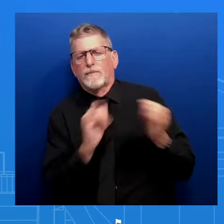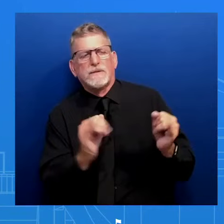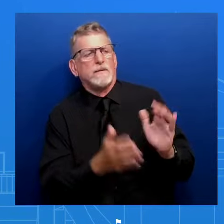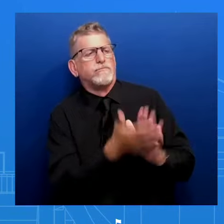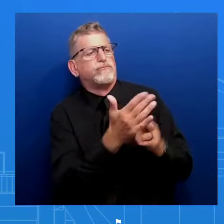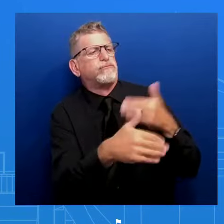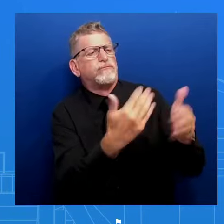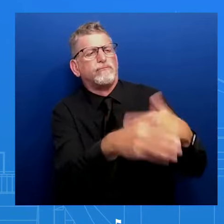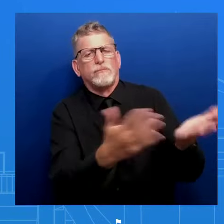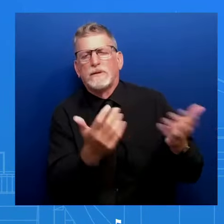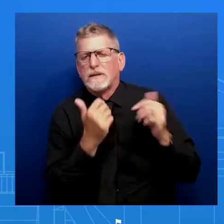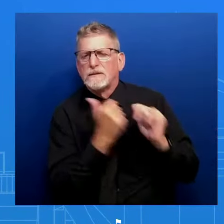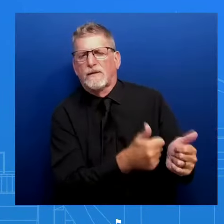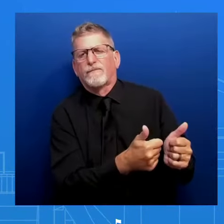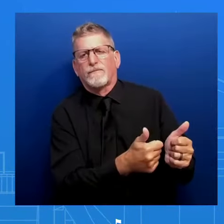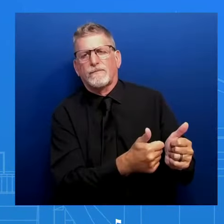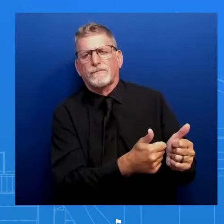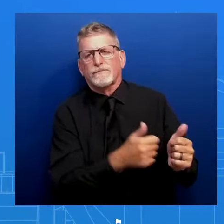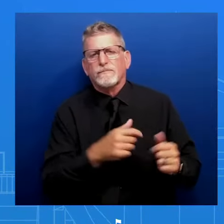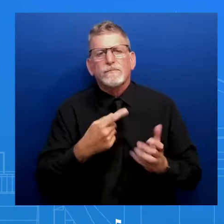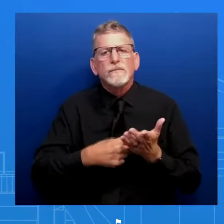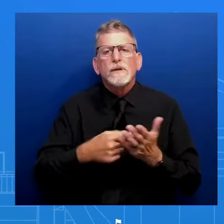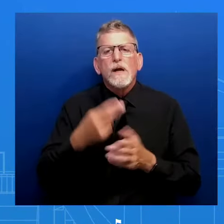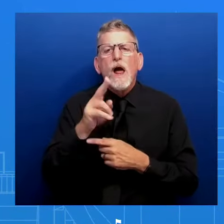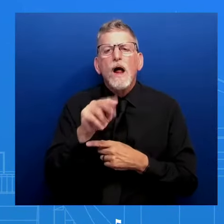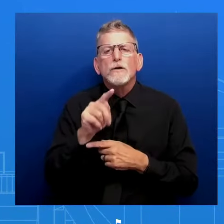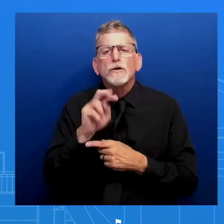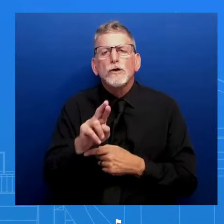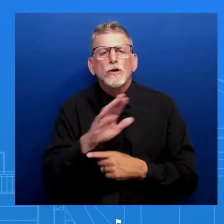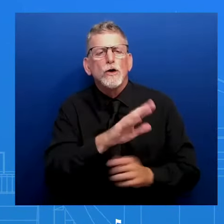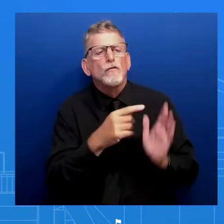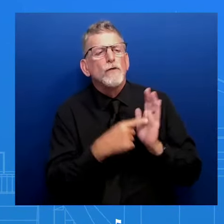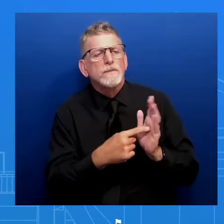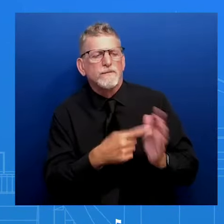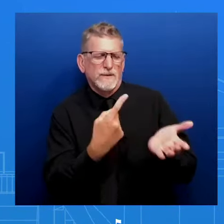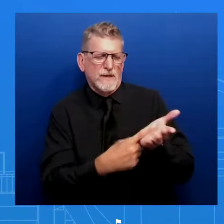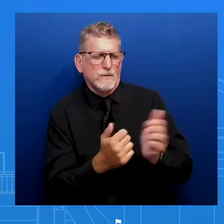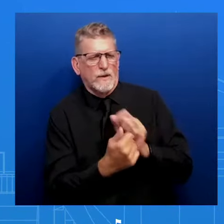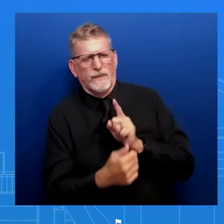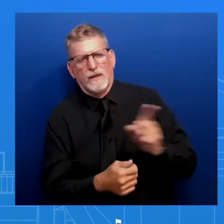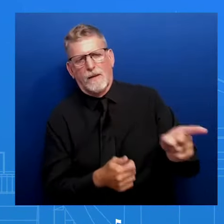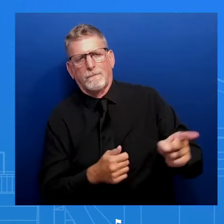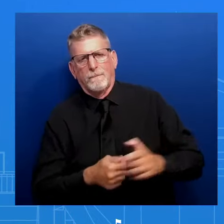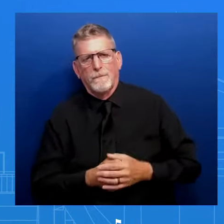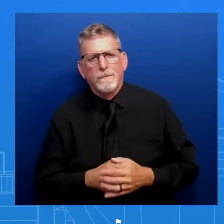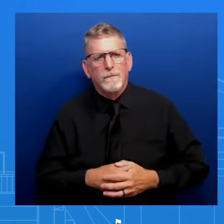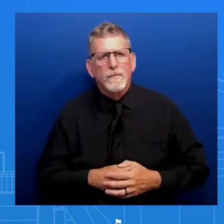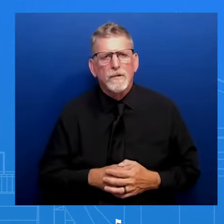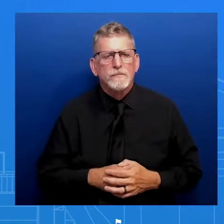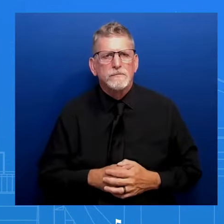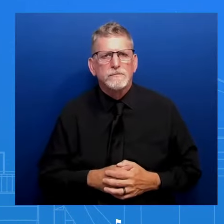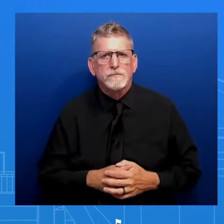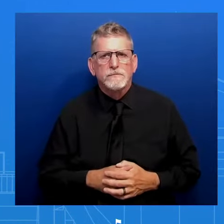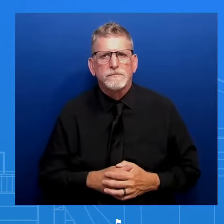The Press: And then, on -- on Senator Tuberville and his continued hold on these military promotions, he floated a potential way to move the nominations more quickly